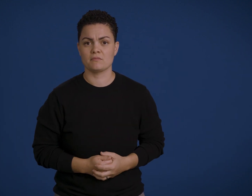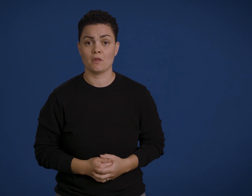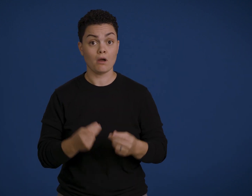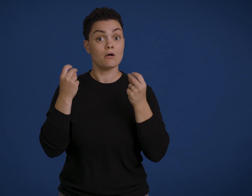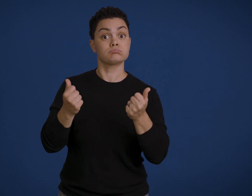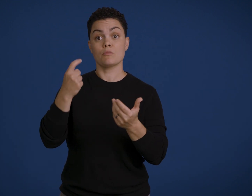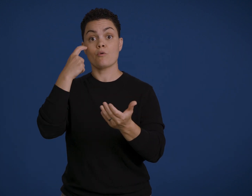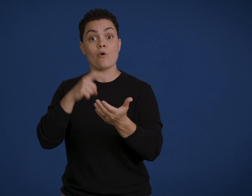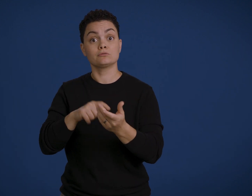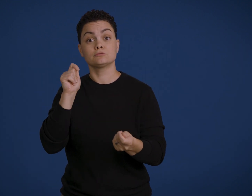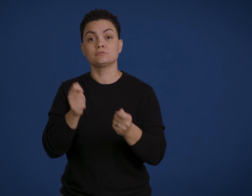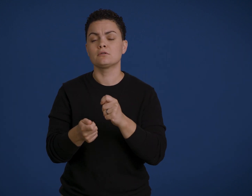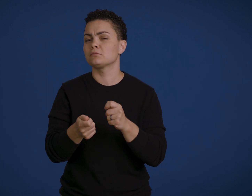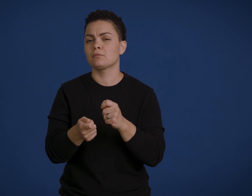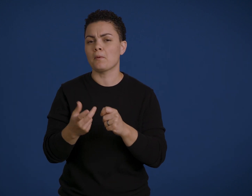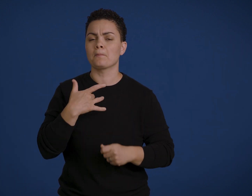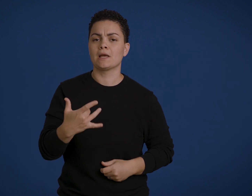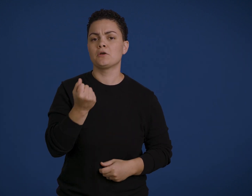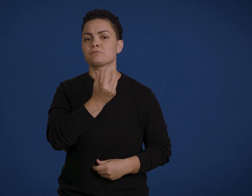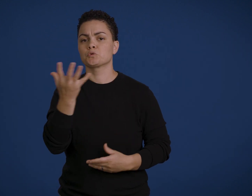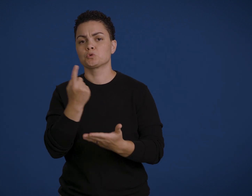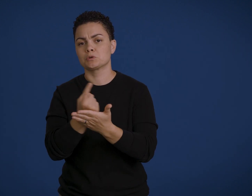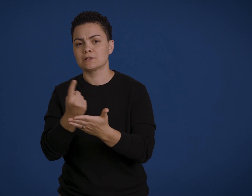It may take a few weeks before its effects are evident.